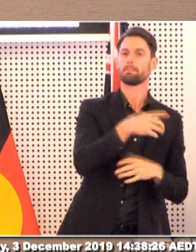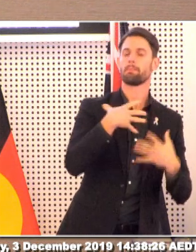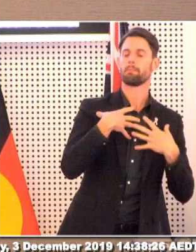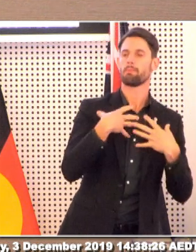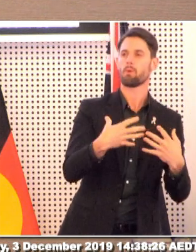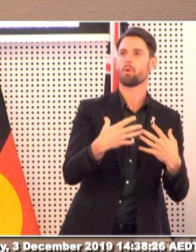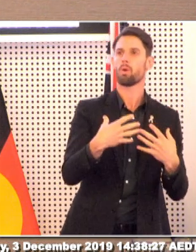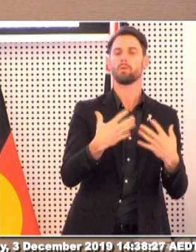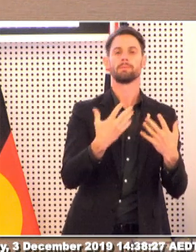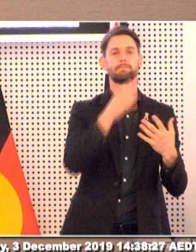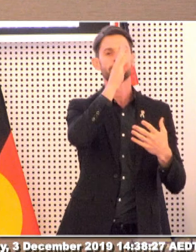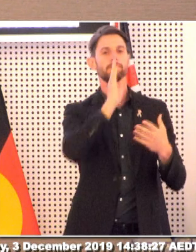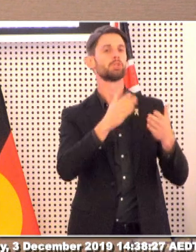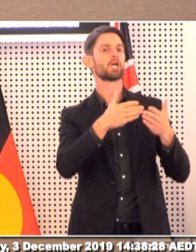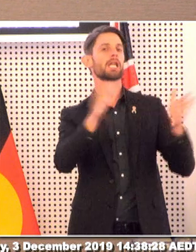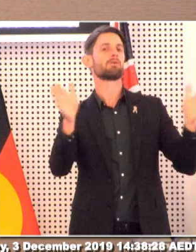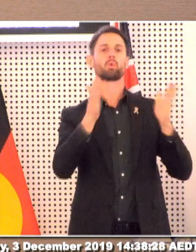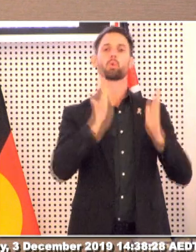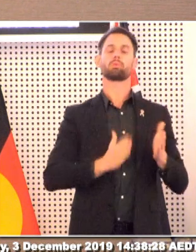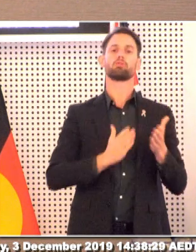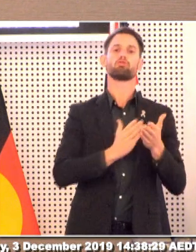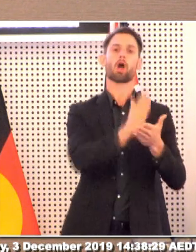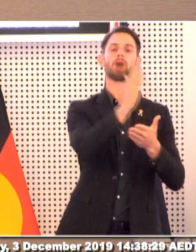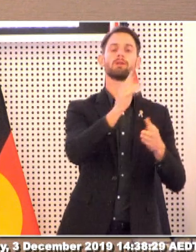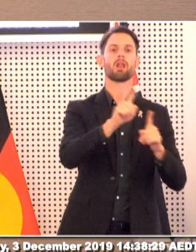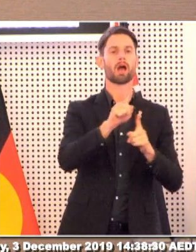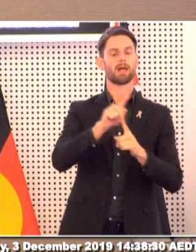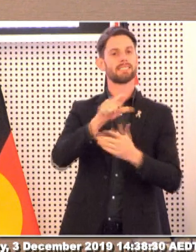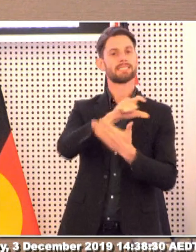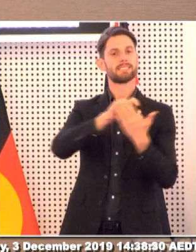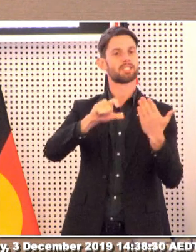generic human rights, say section 8, the right to equality, or rights concerning